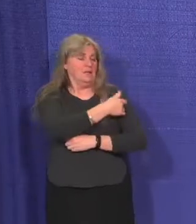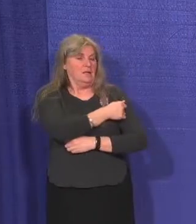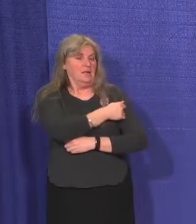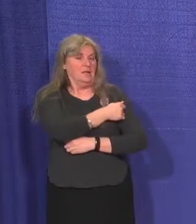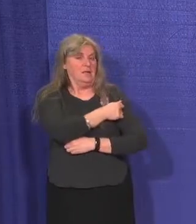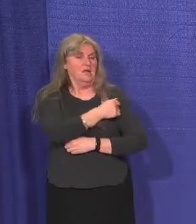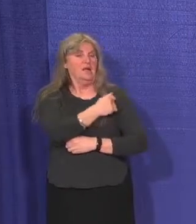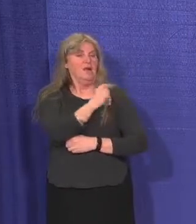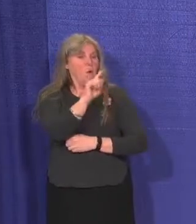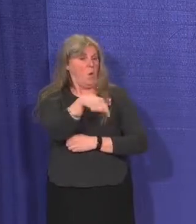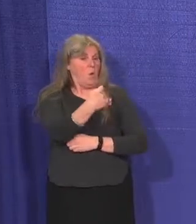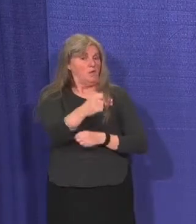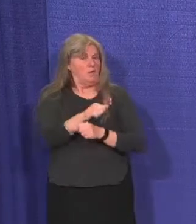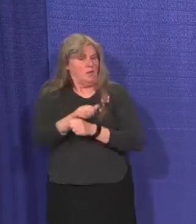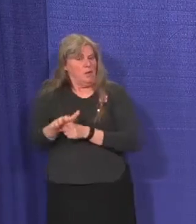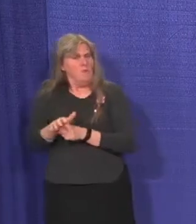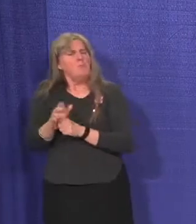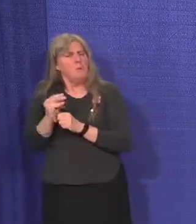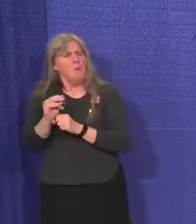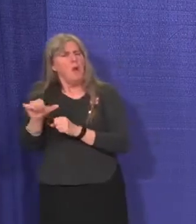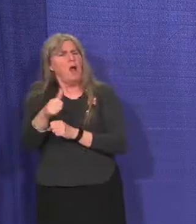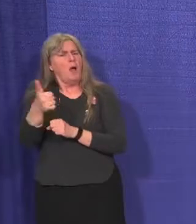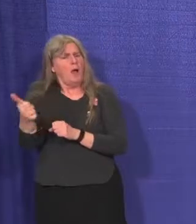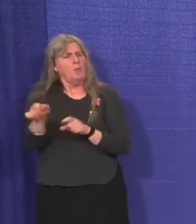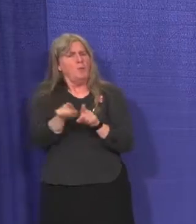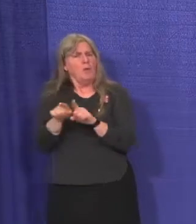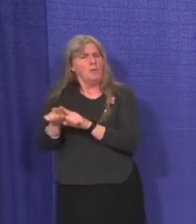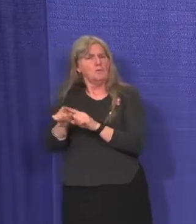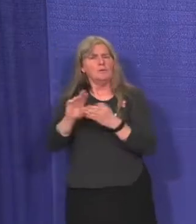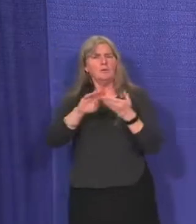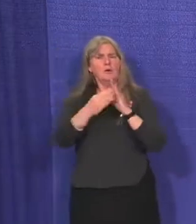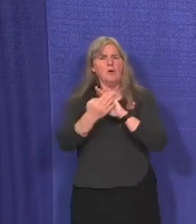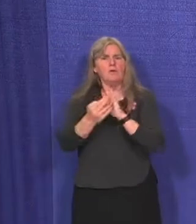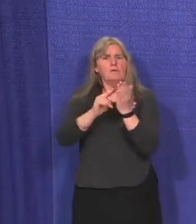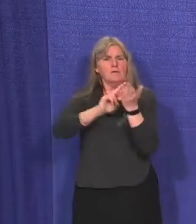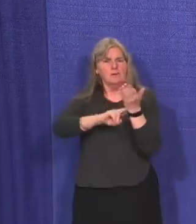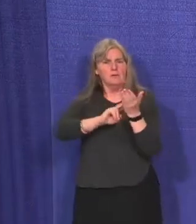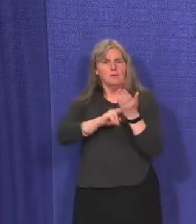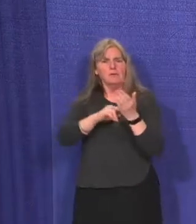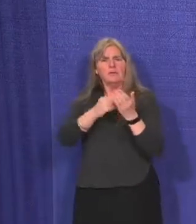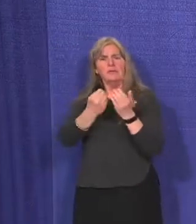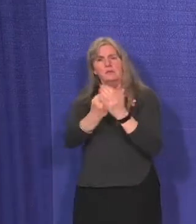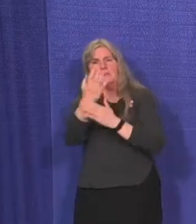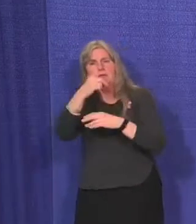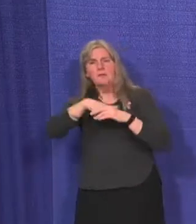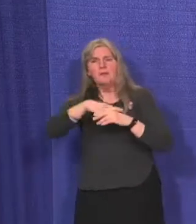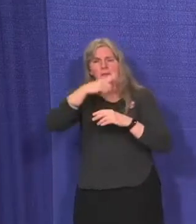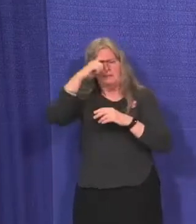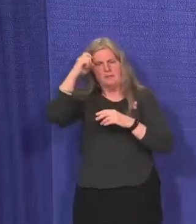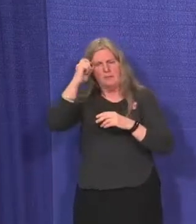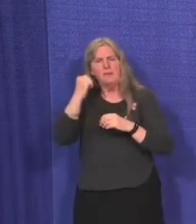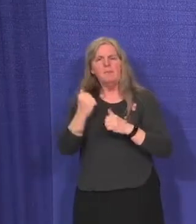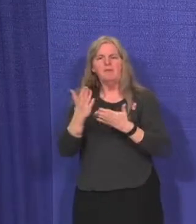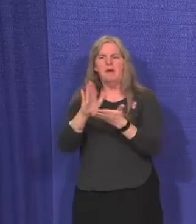schedule and check people in, we are extremely grateful for all